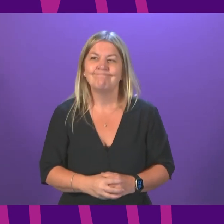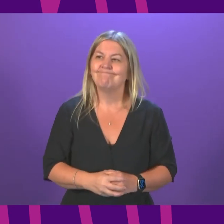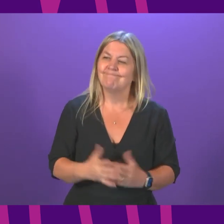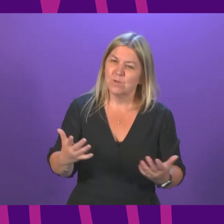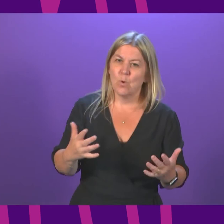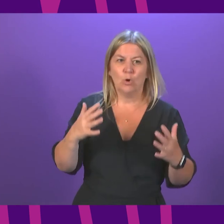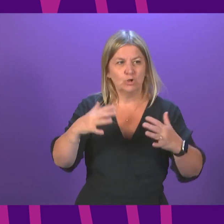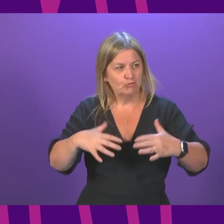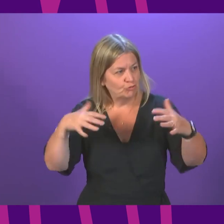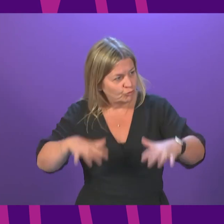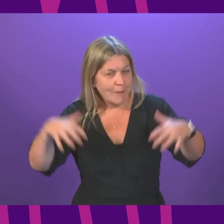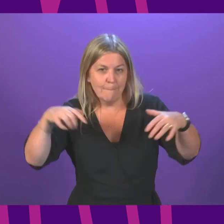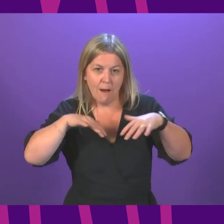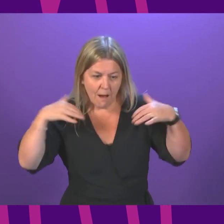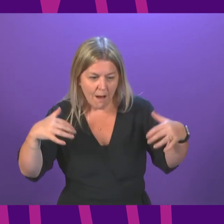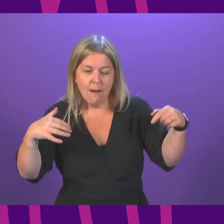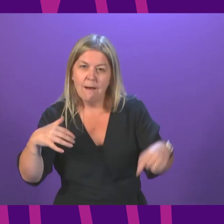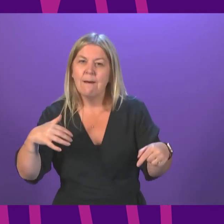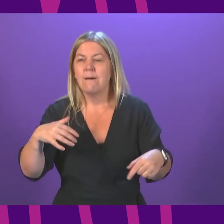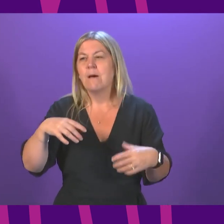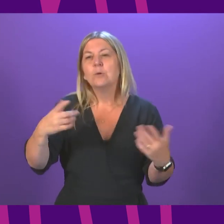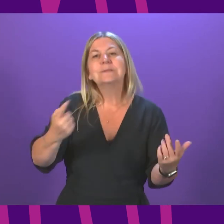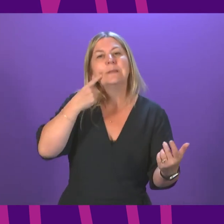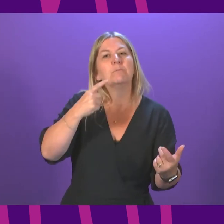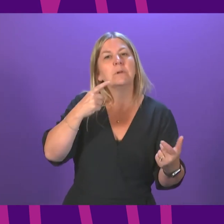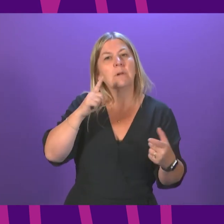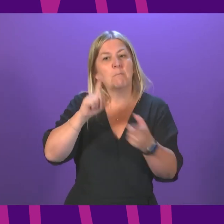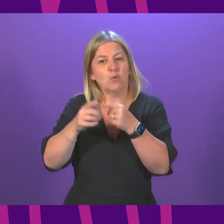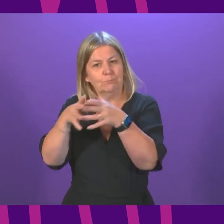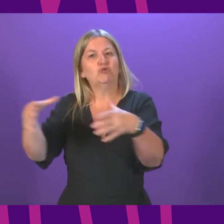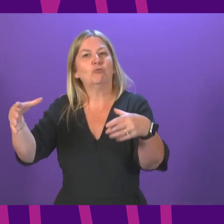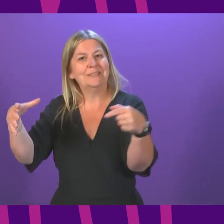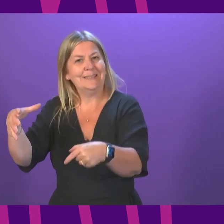still vulnerable and there is significant evidence that people in those age groups are now driving infection.